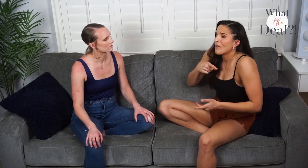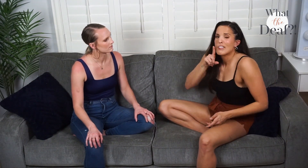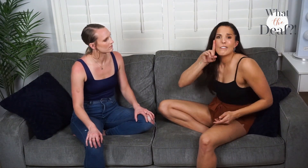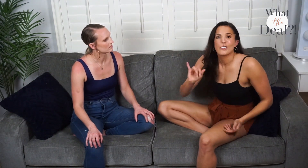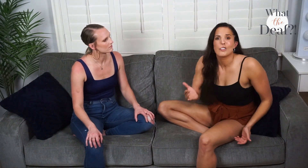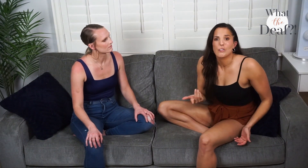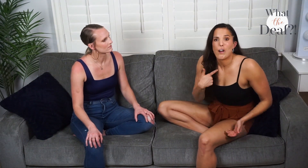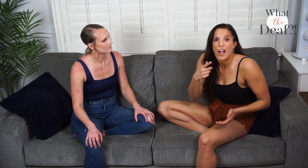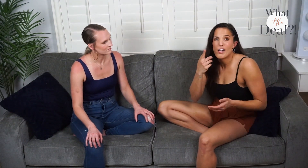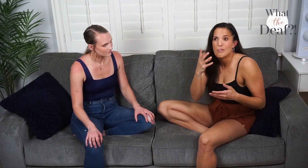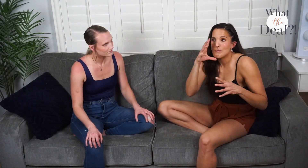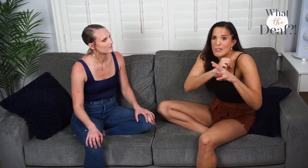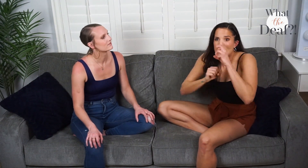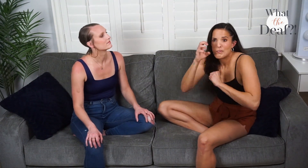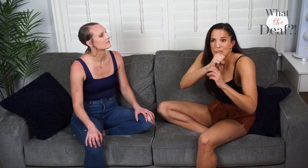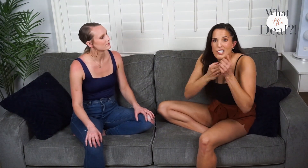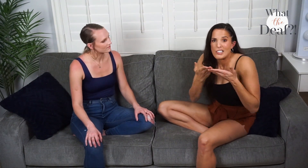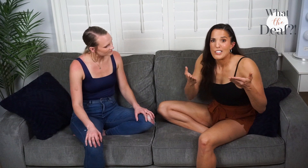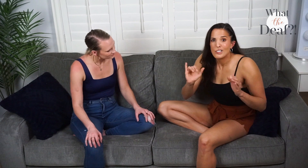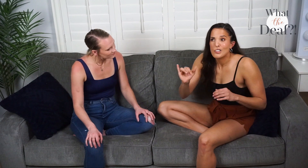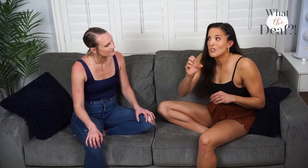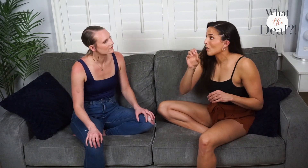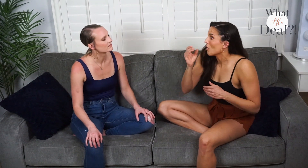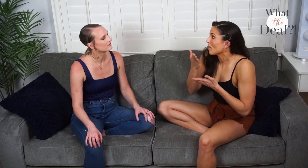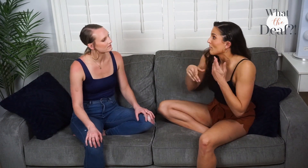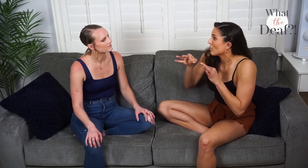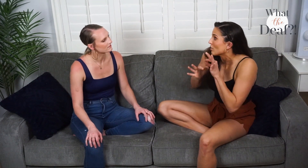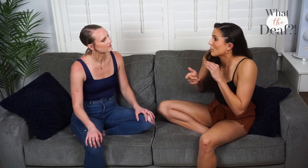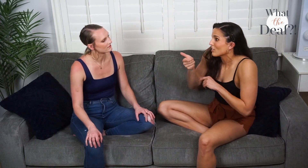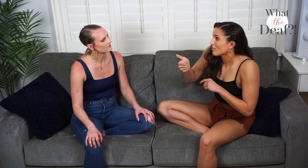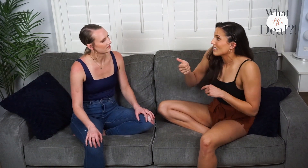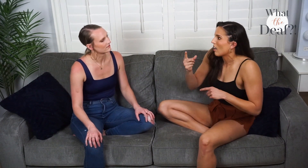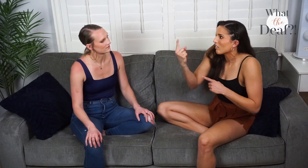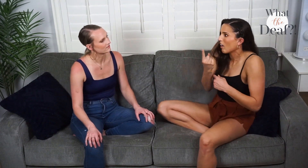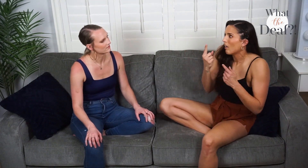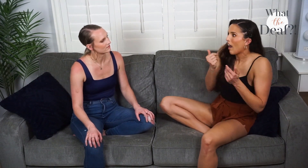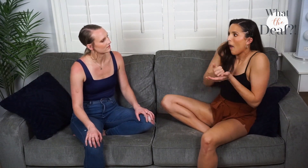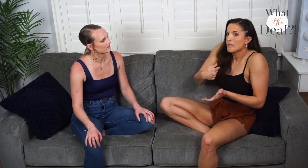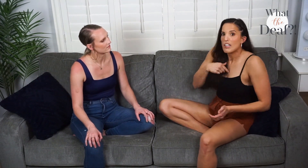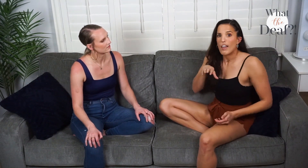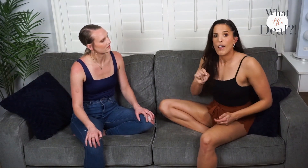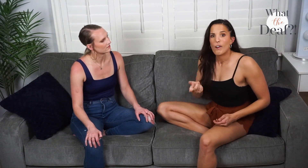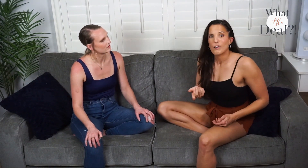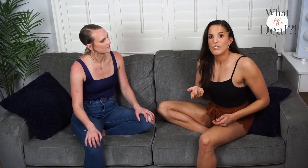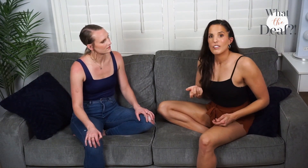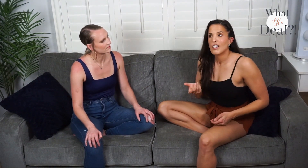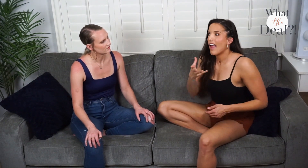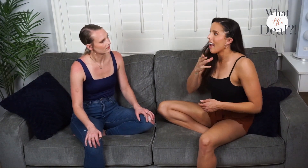And also if you didn't notice, I'm deaf too. I miss a lot of things. So some of the interpreters will come up to me and help me out.